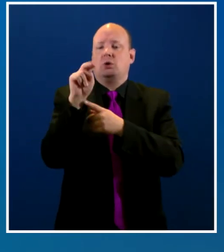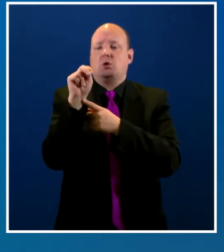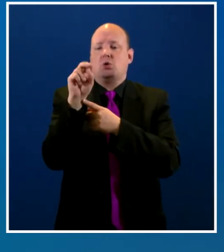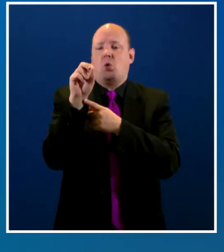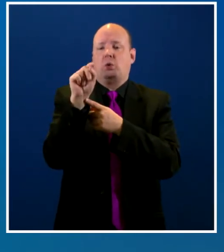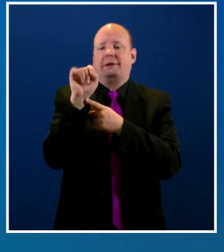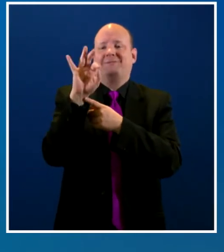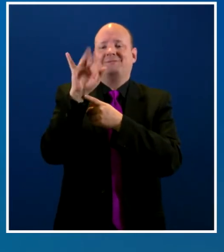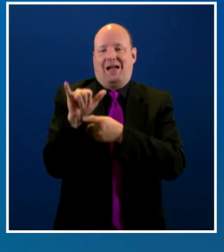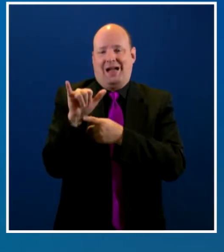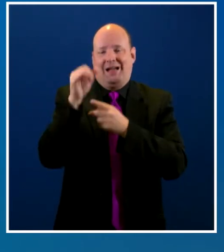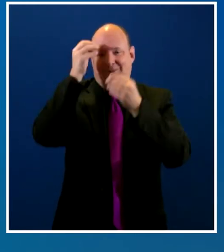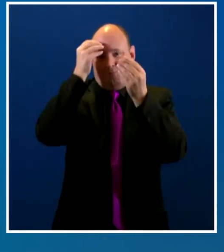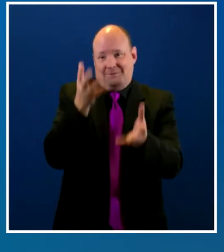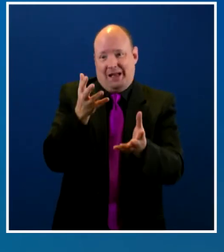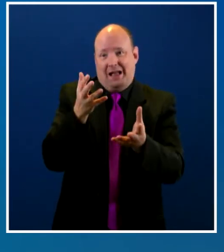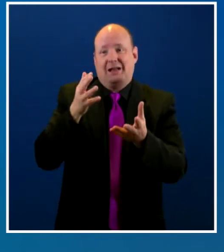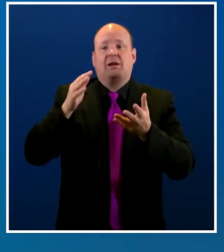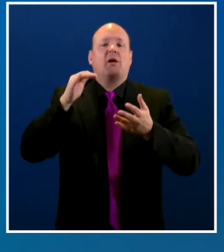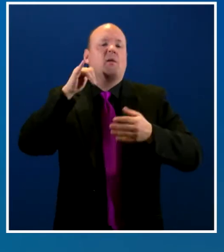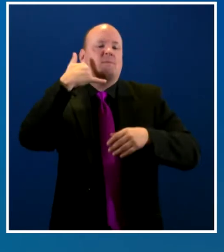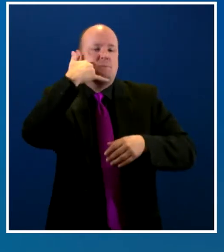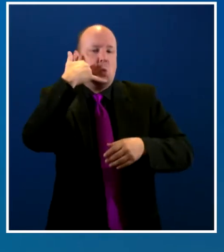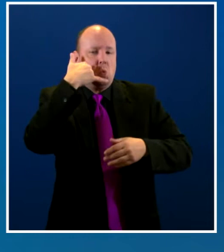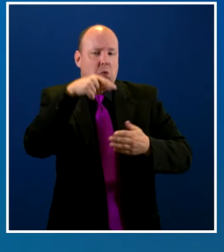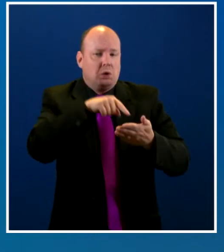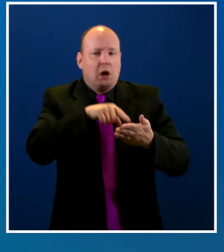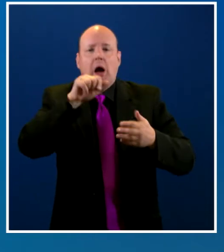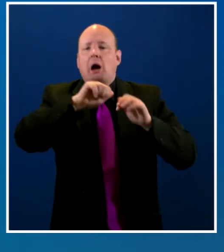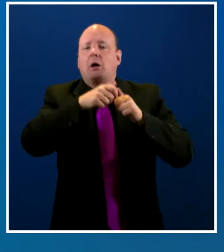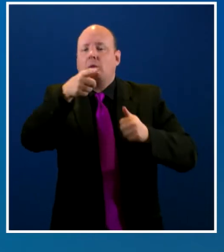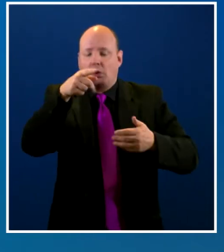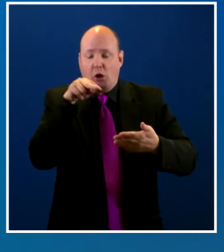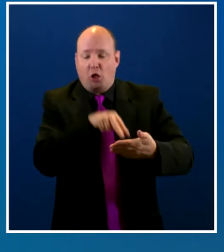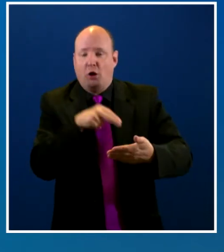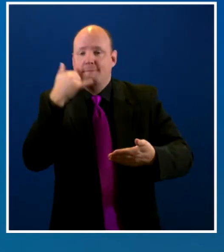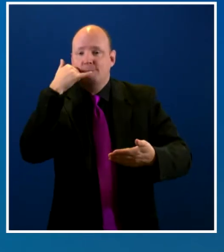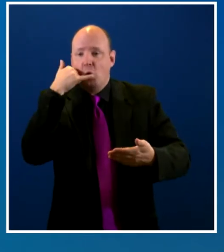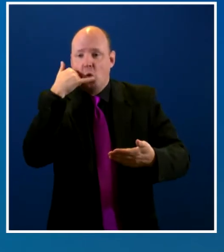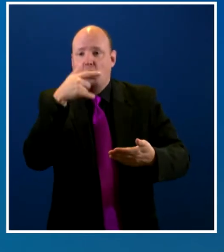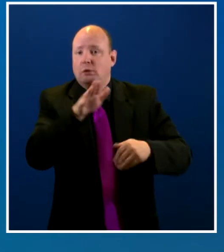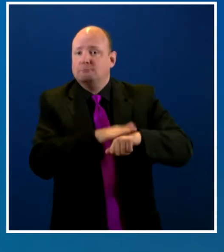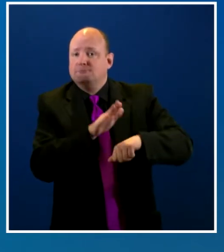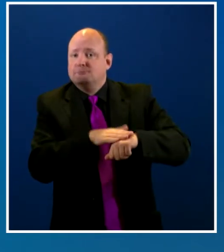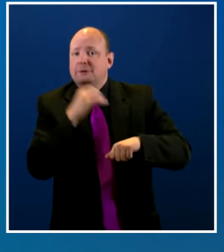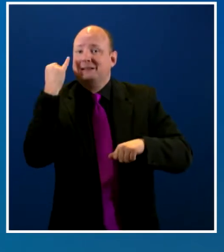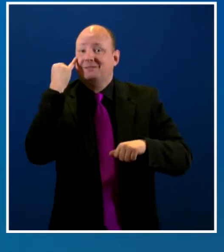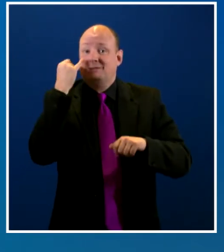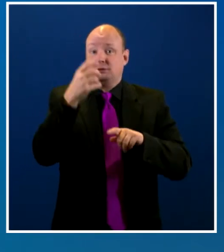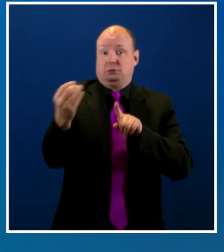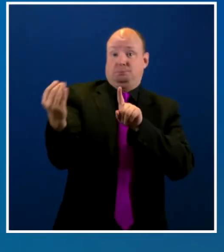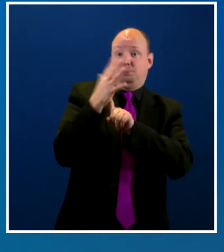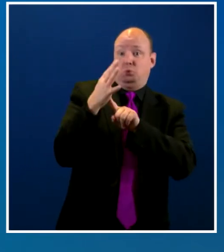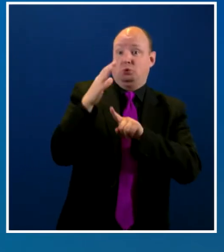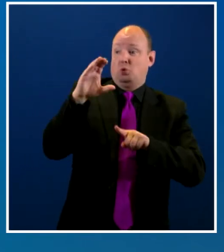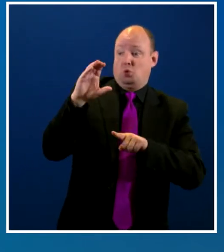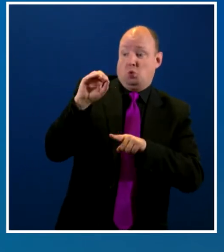It works on smartphones to alert users if they may have been exposed to COVID-19 without sharing any personal